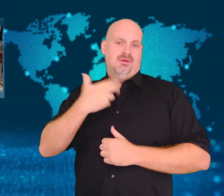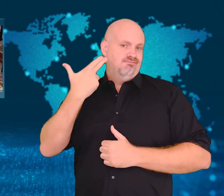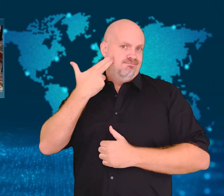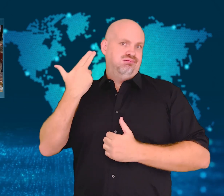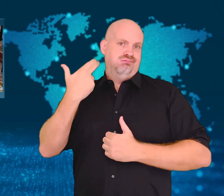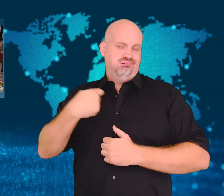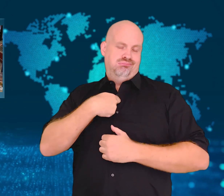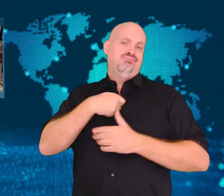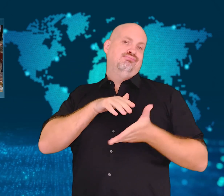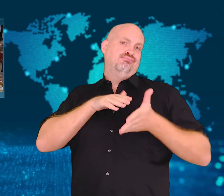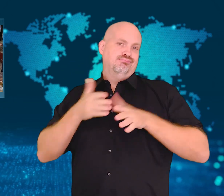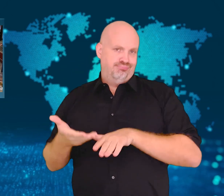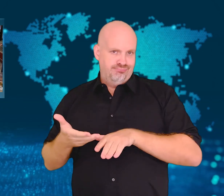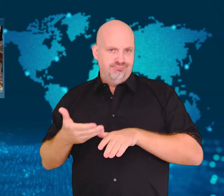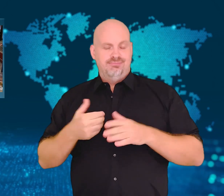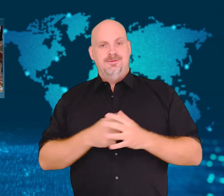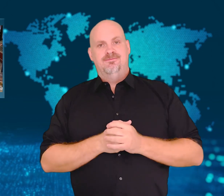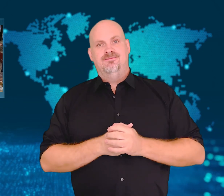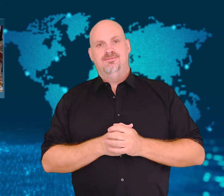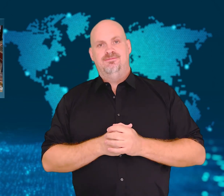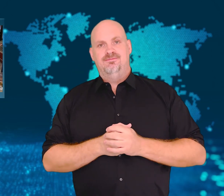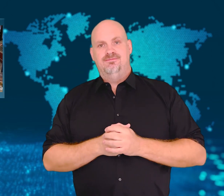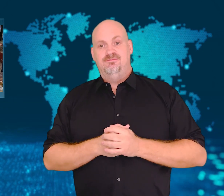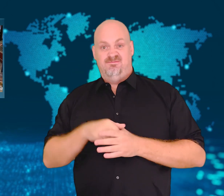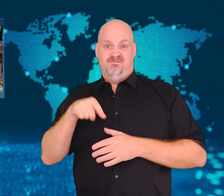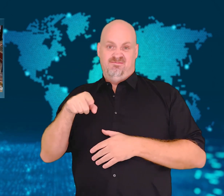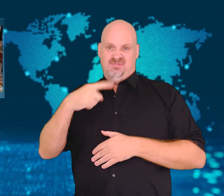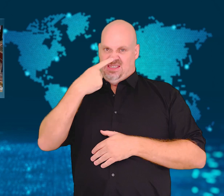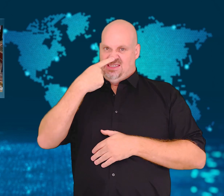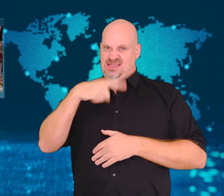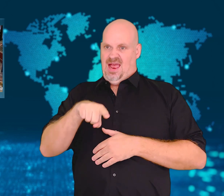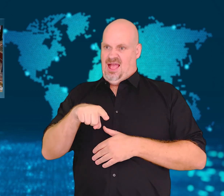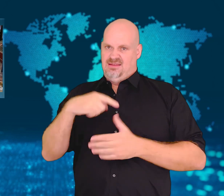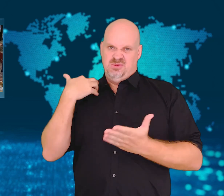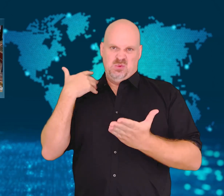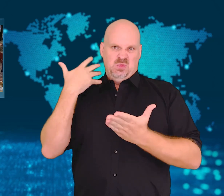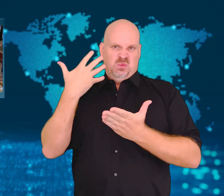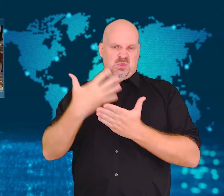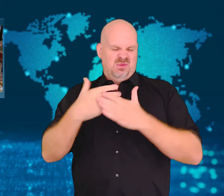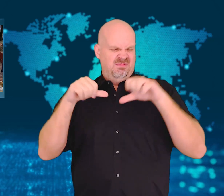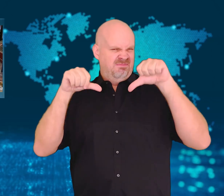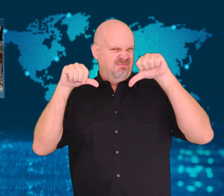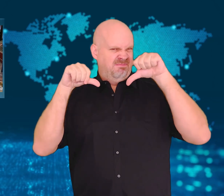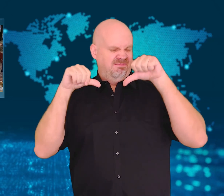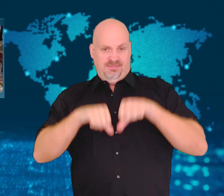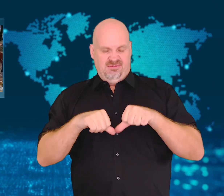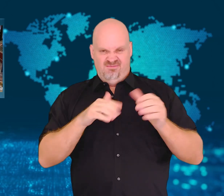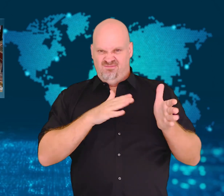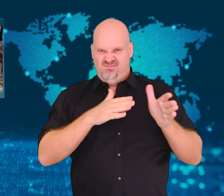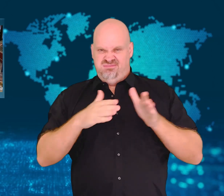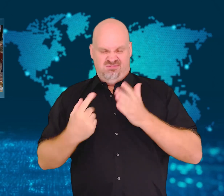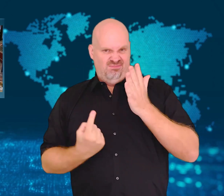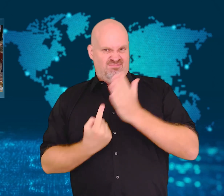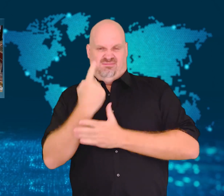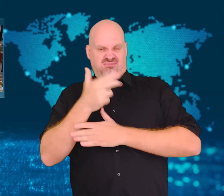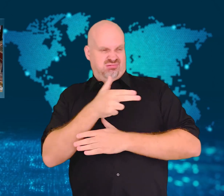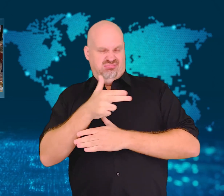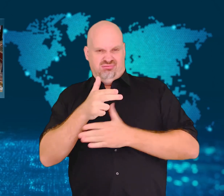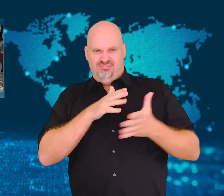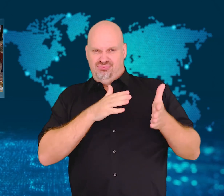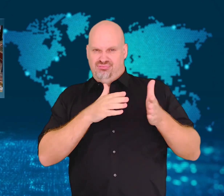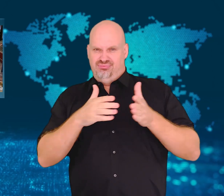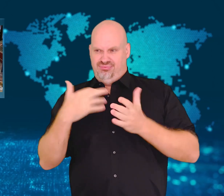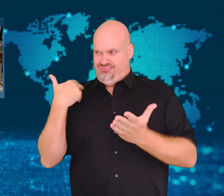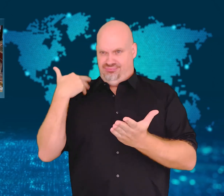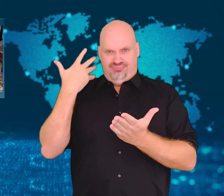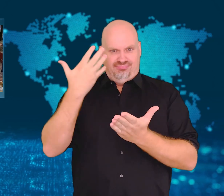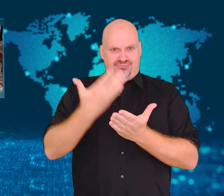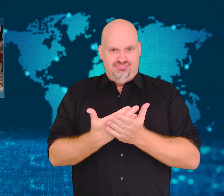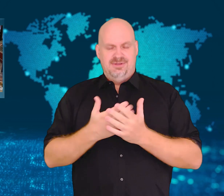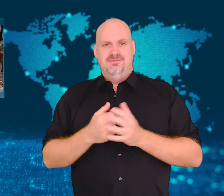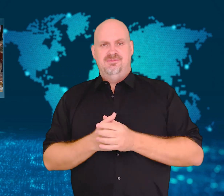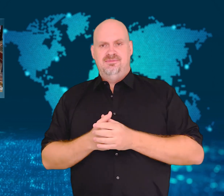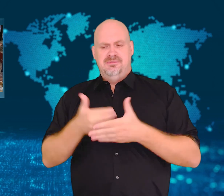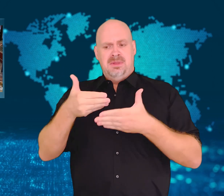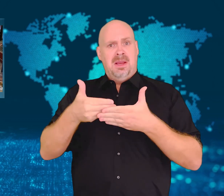This was the deadliest rampage in Thailand's history.